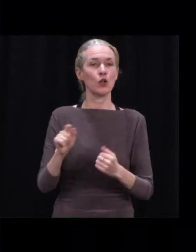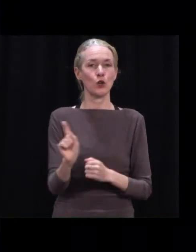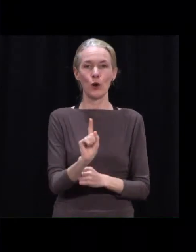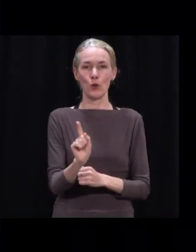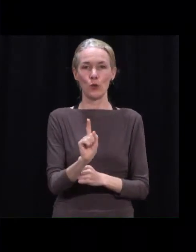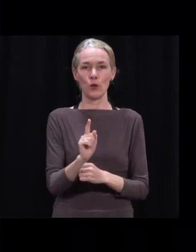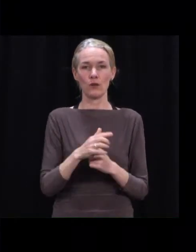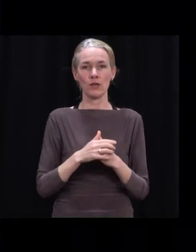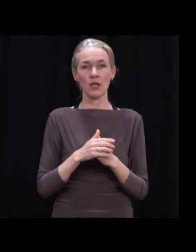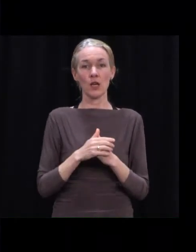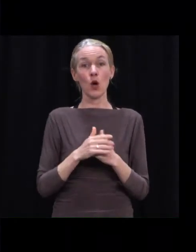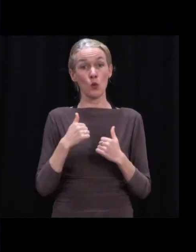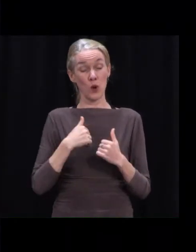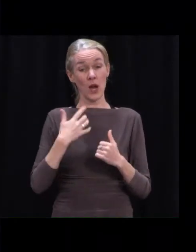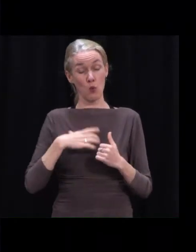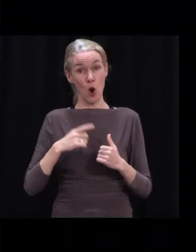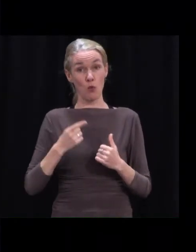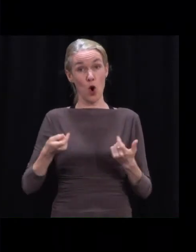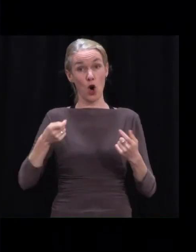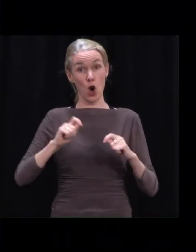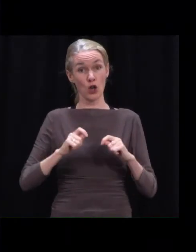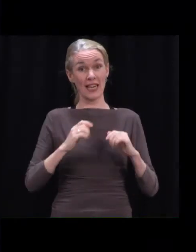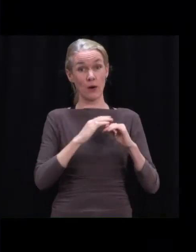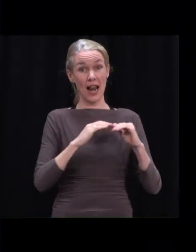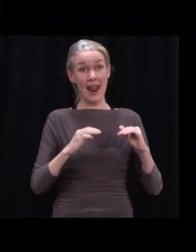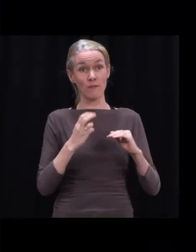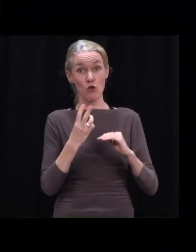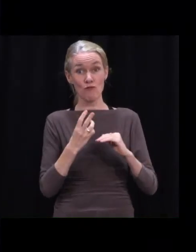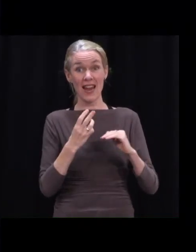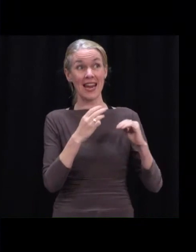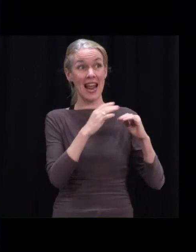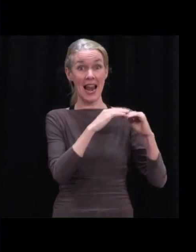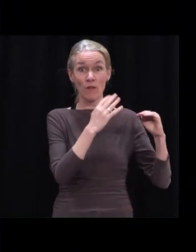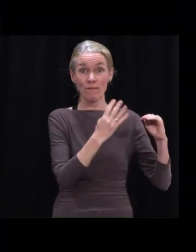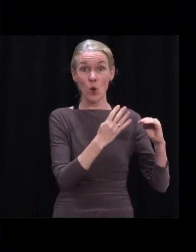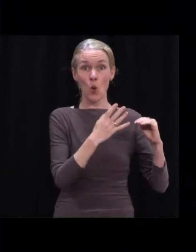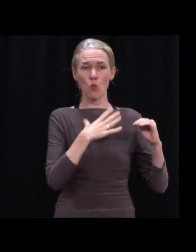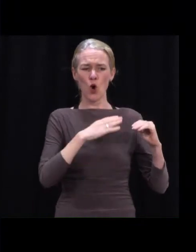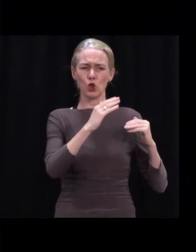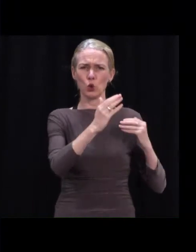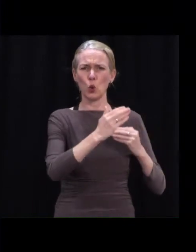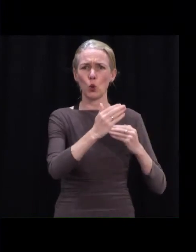tail of this outbreak to be as short as possible. But that is